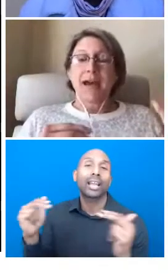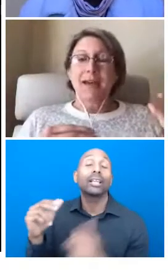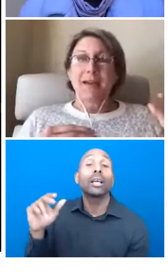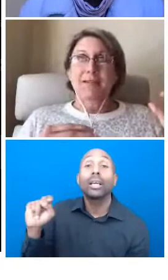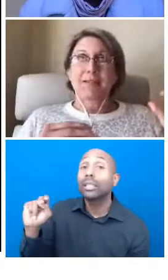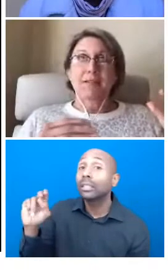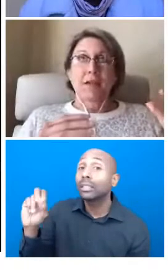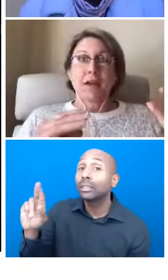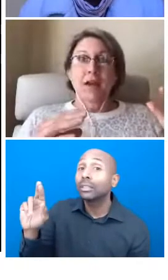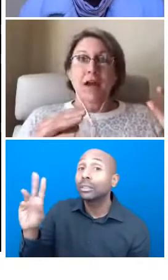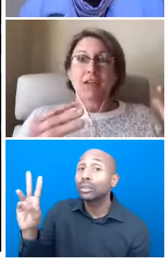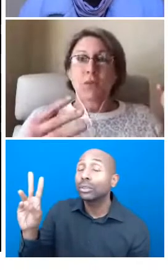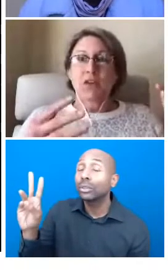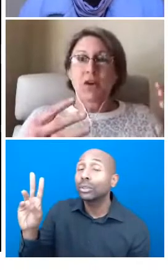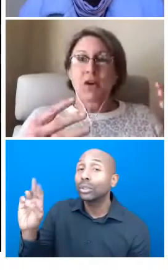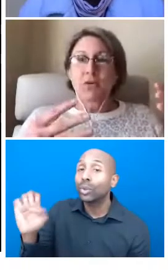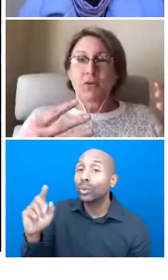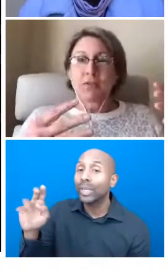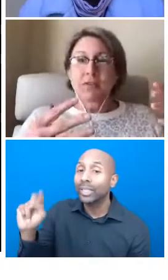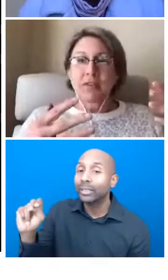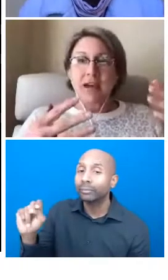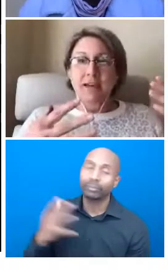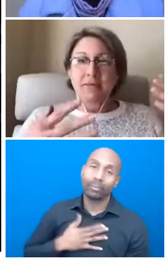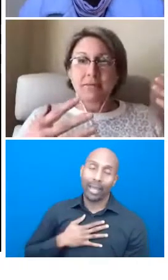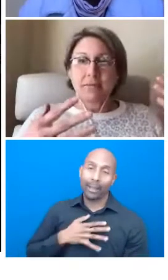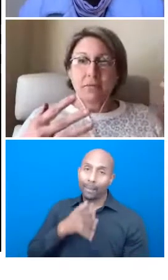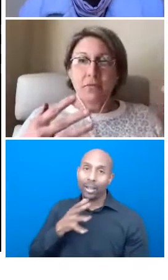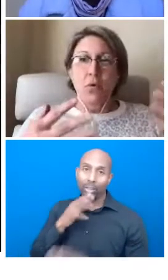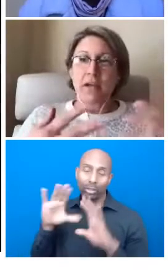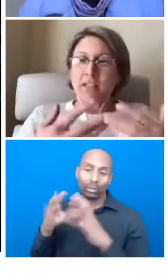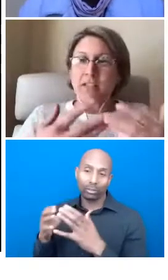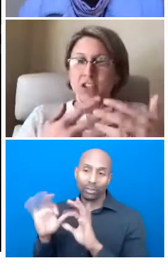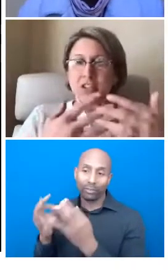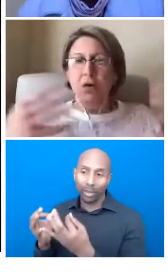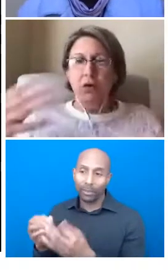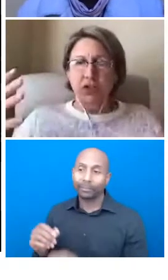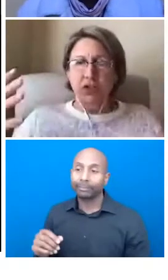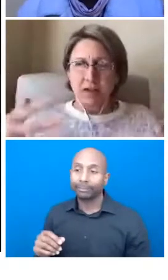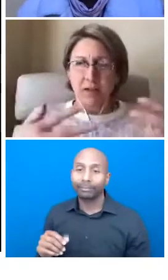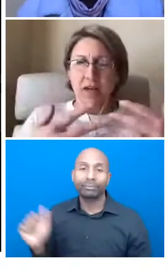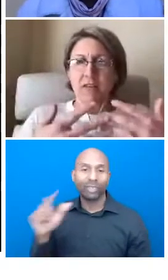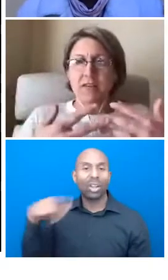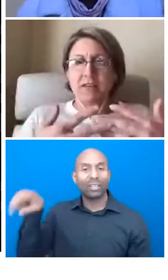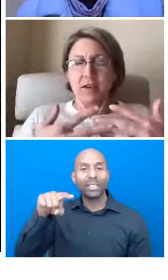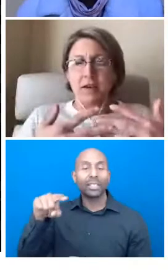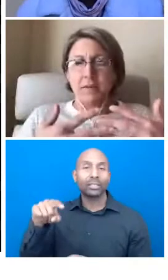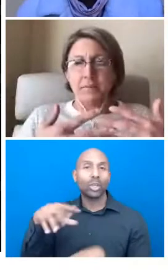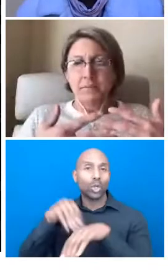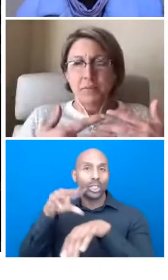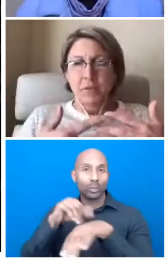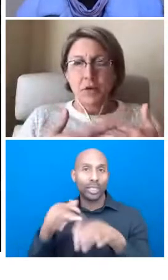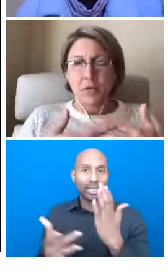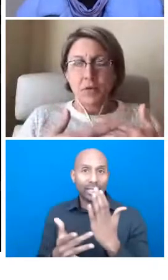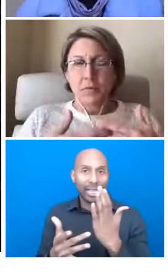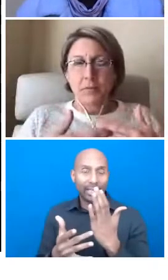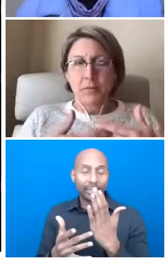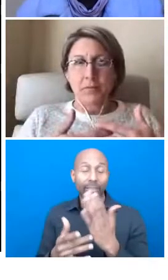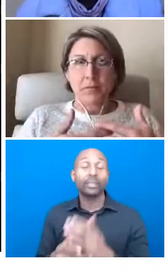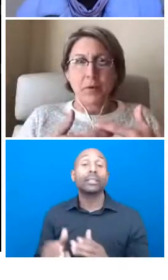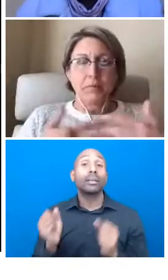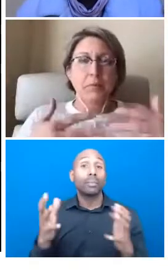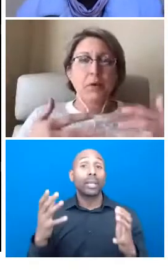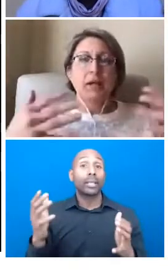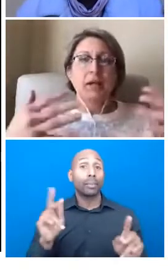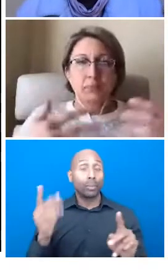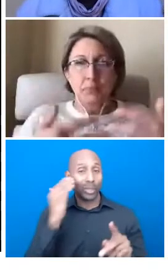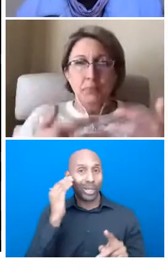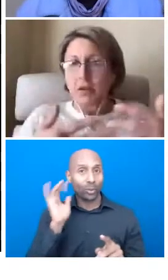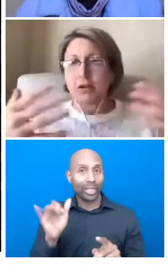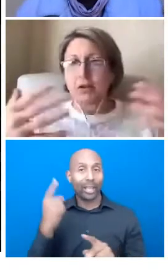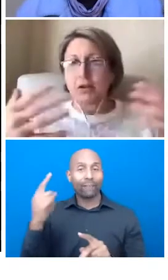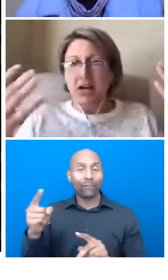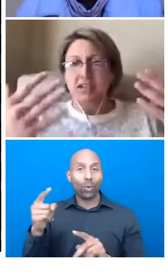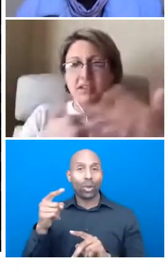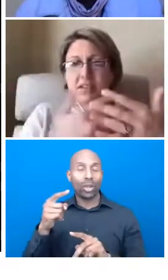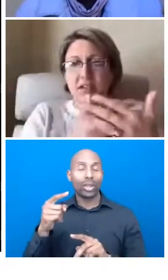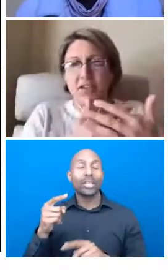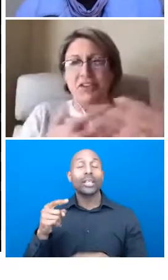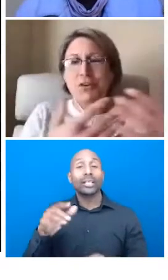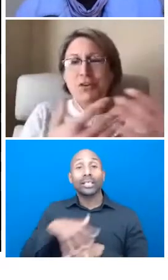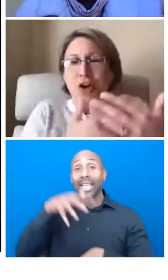As one knows for indigenous cultures and a lot of these precolonial practices, those